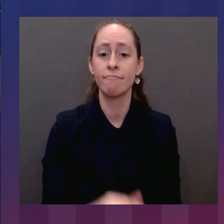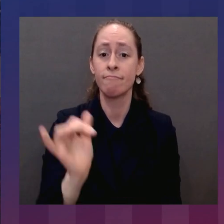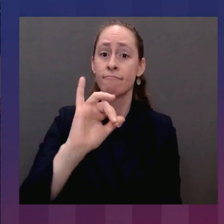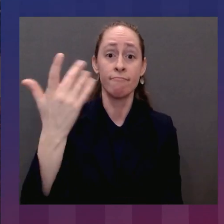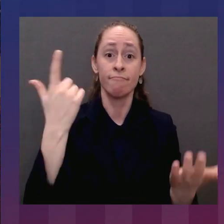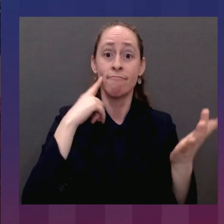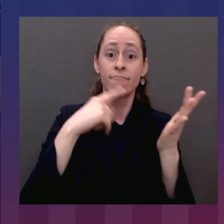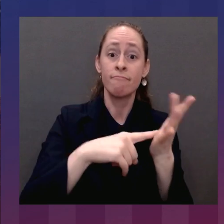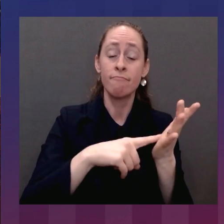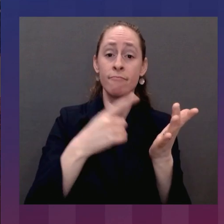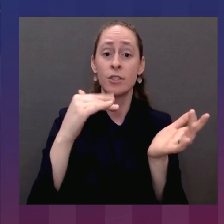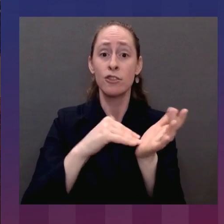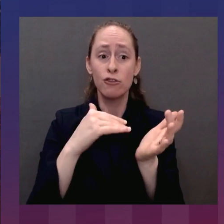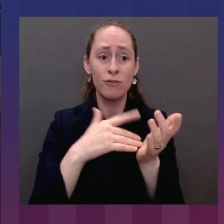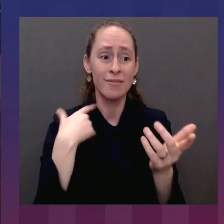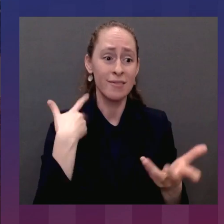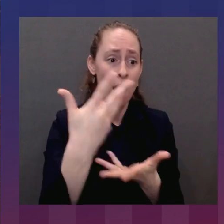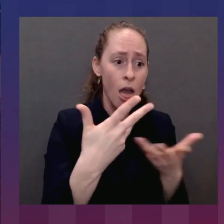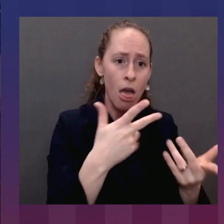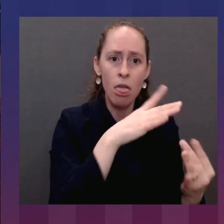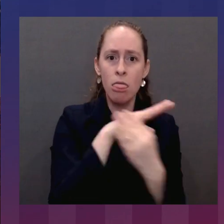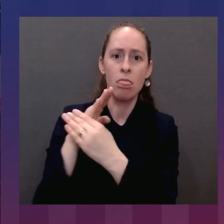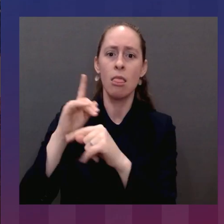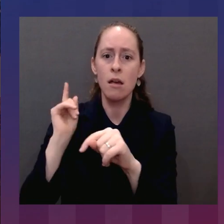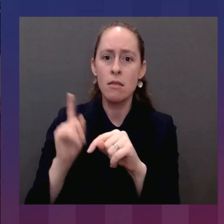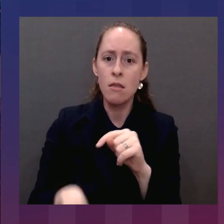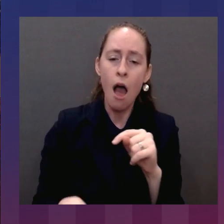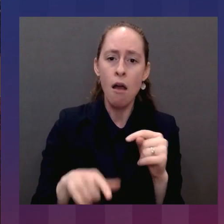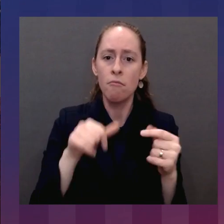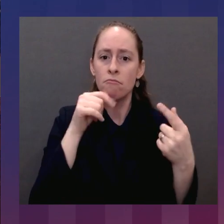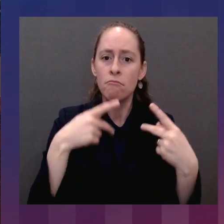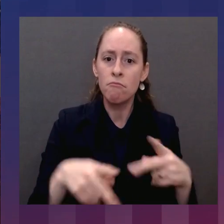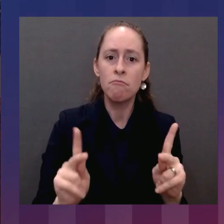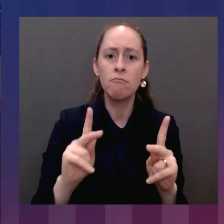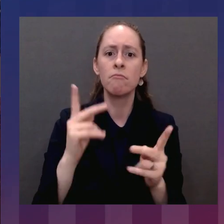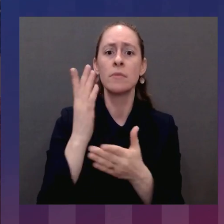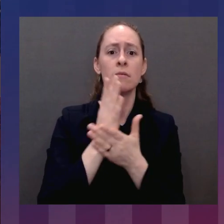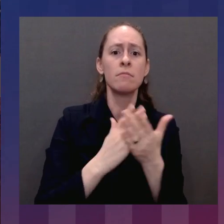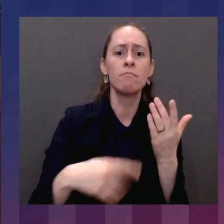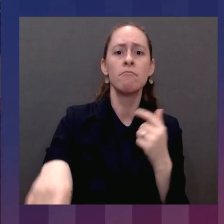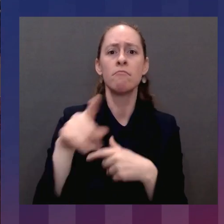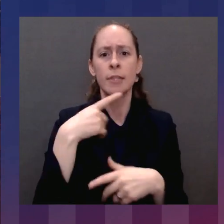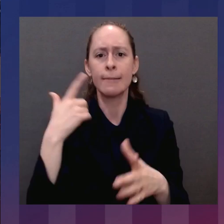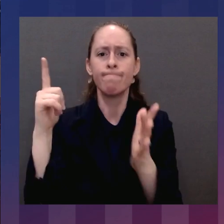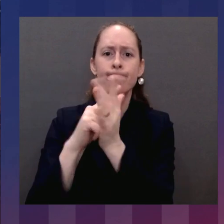by working with state and local law enforcement to go after traffickers. If you're suffering from addiction,